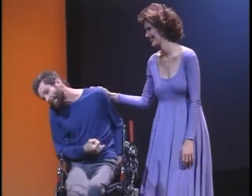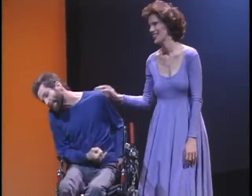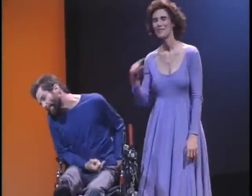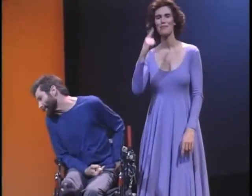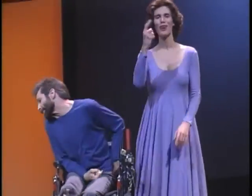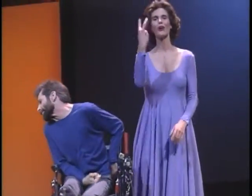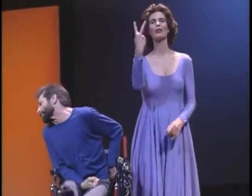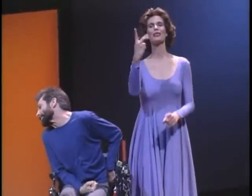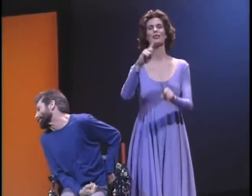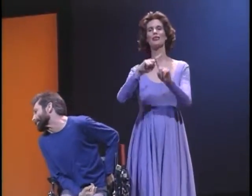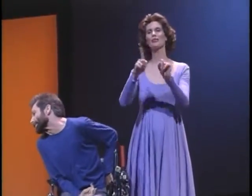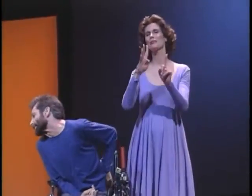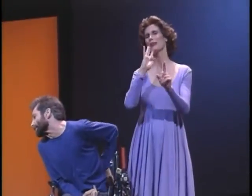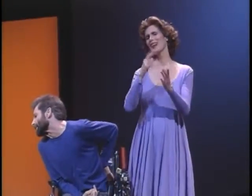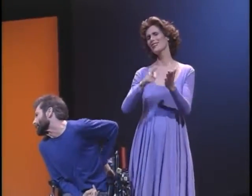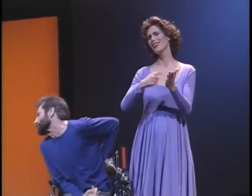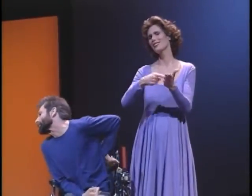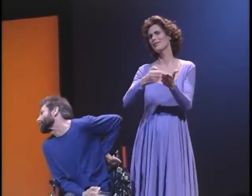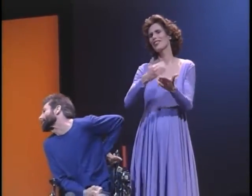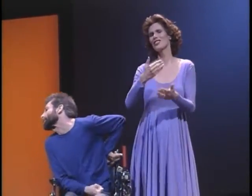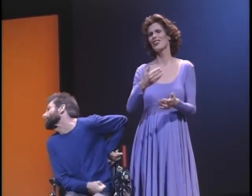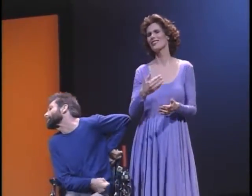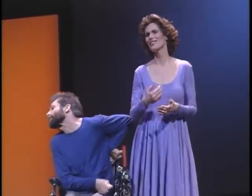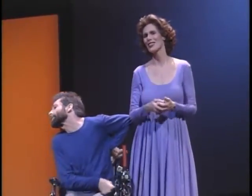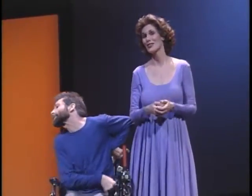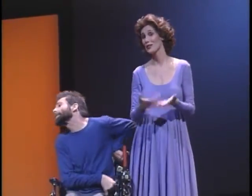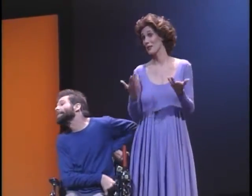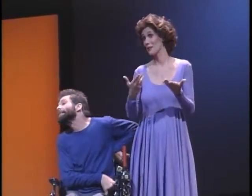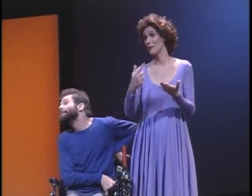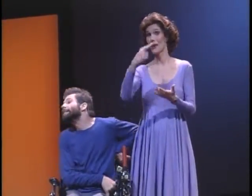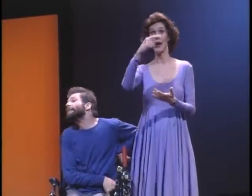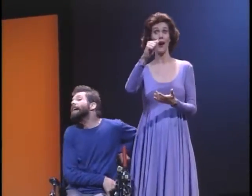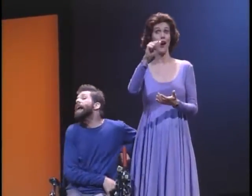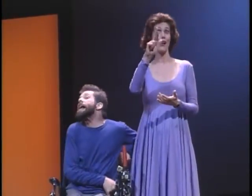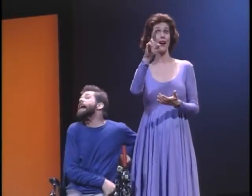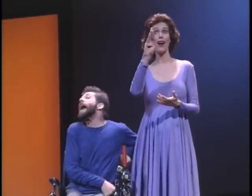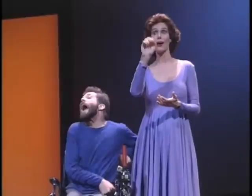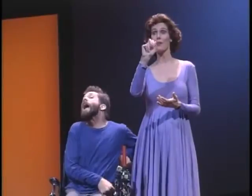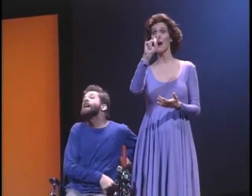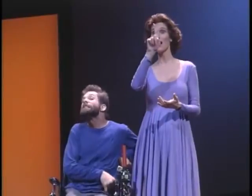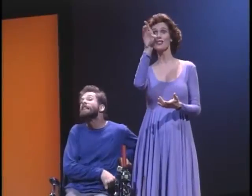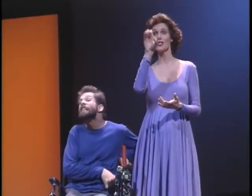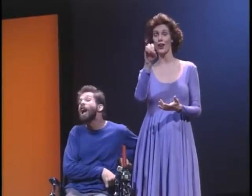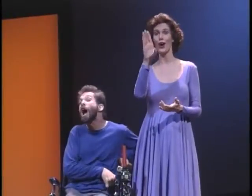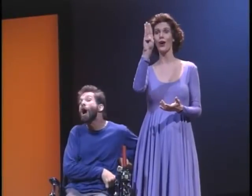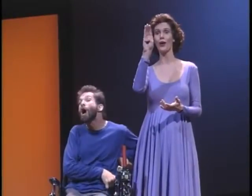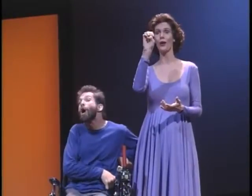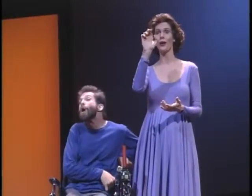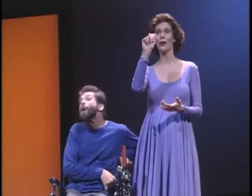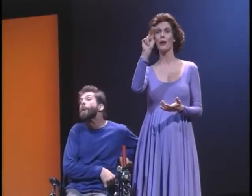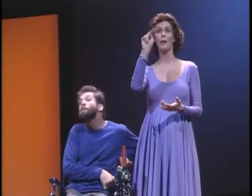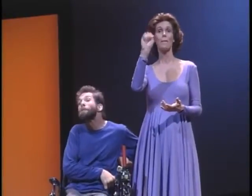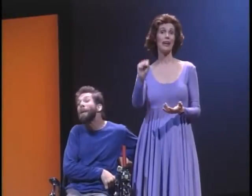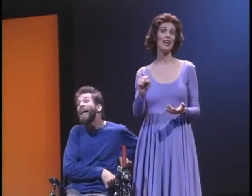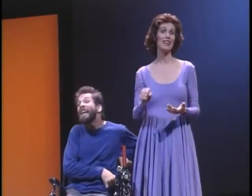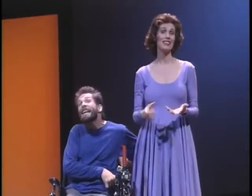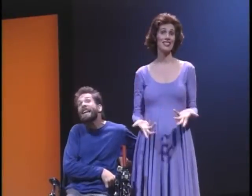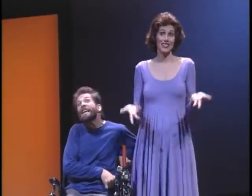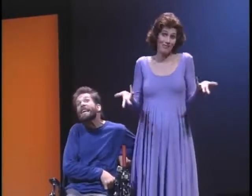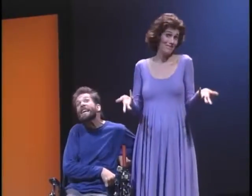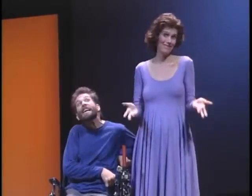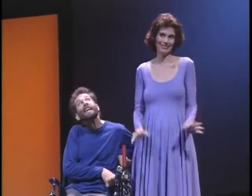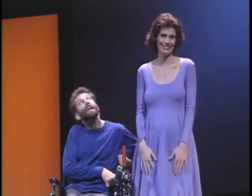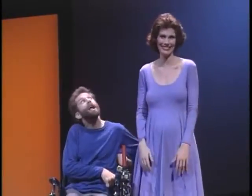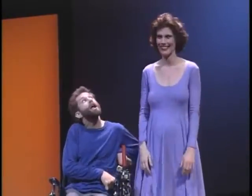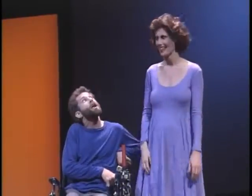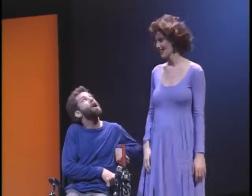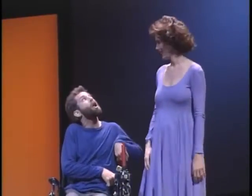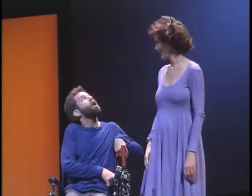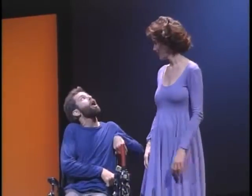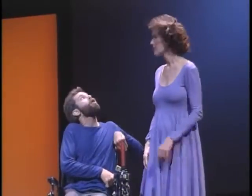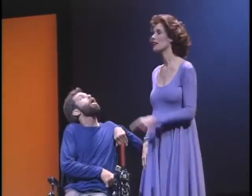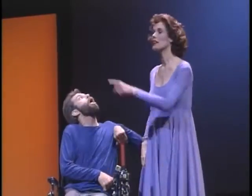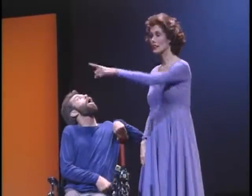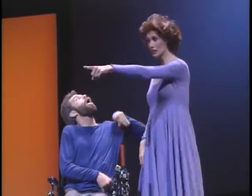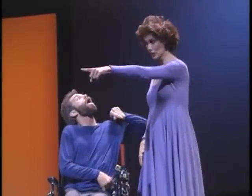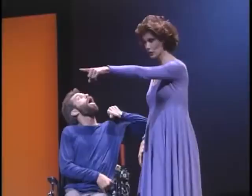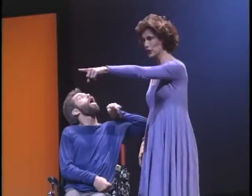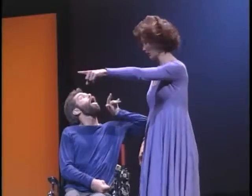only two but I seldom get a chance to use them garbanzo beans yes sir your